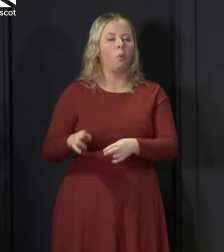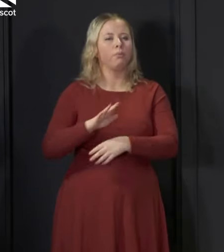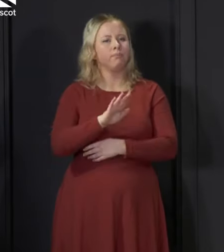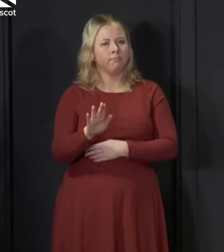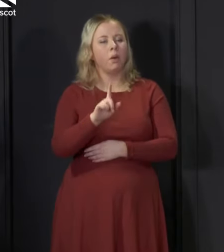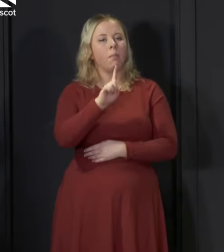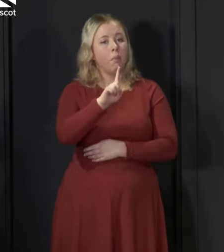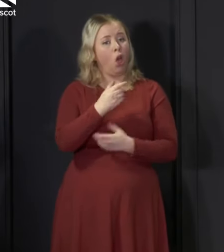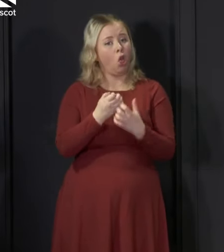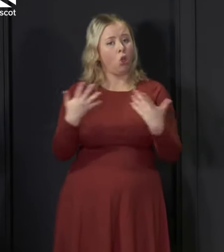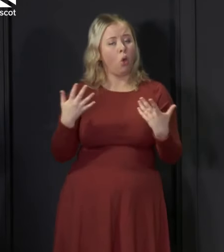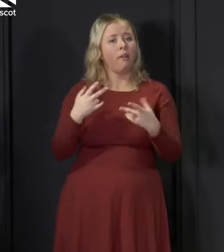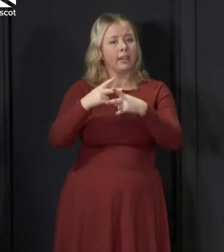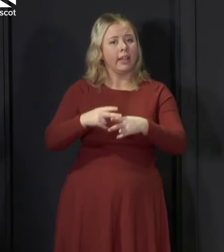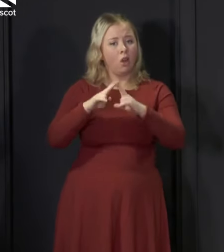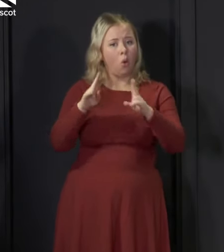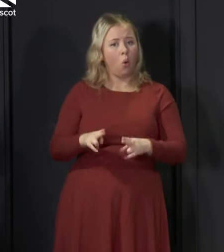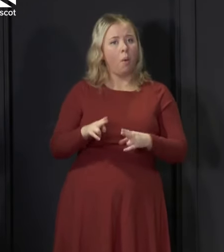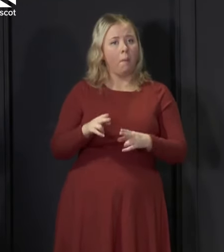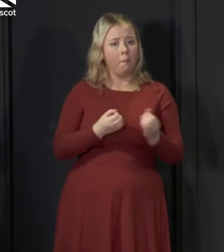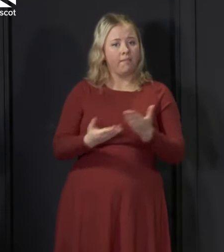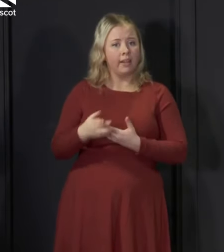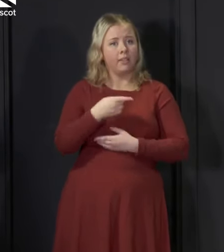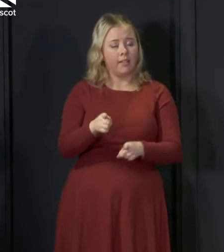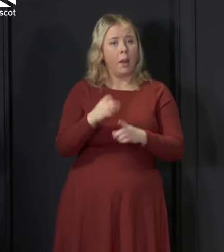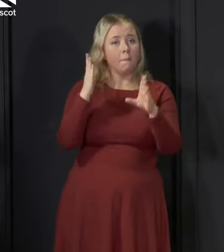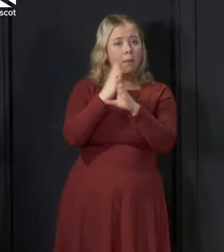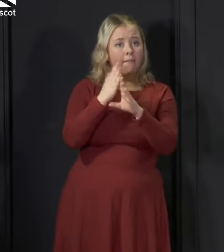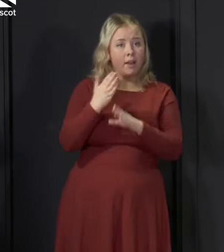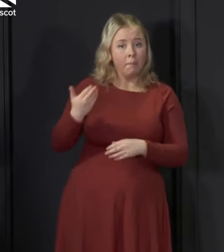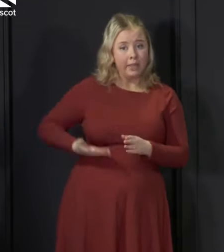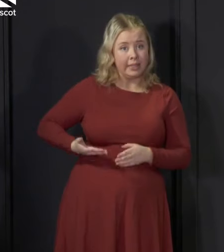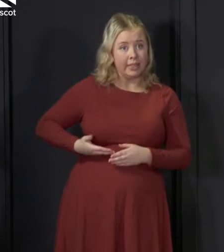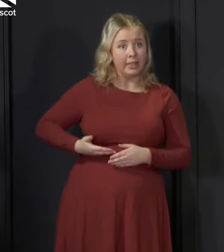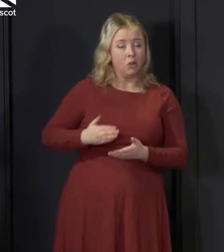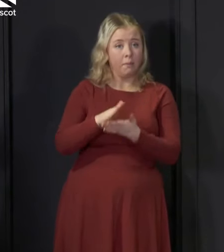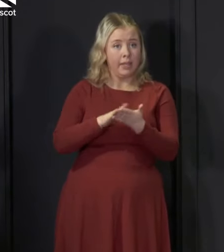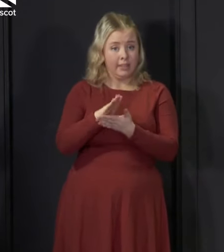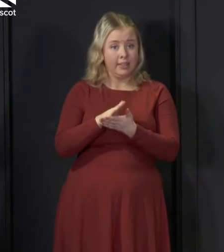home providers are private businesses. They obviously charge people for being residents